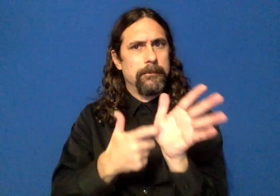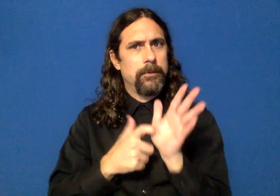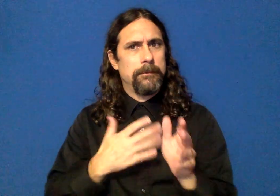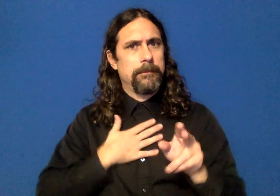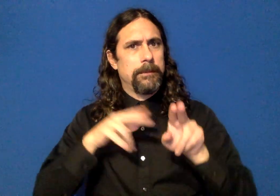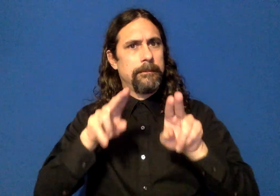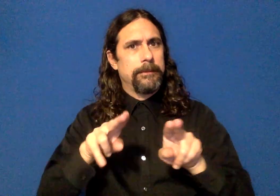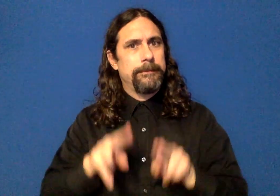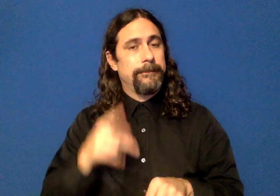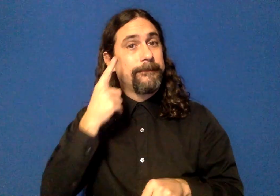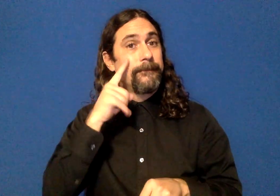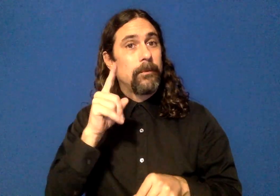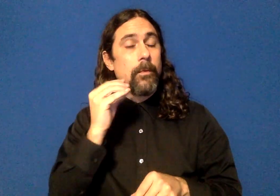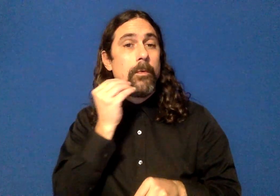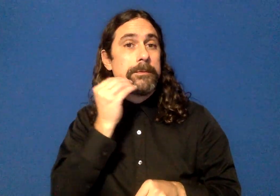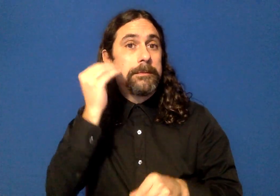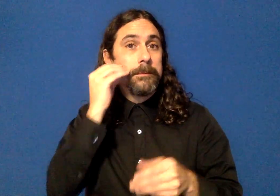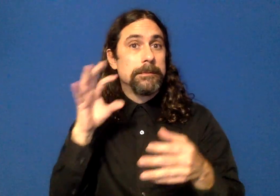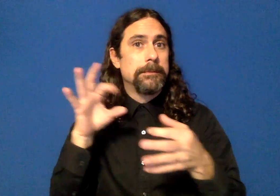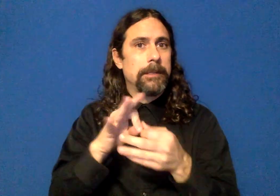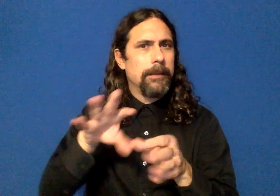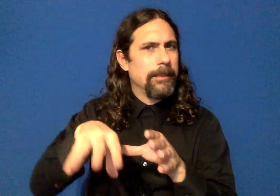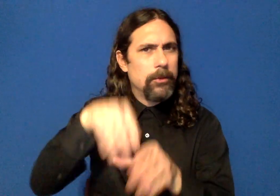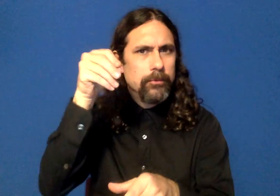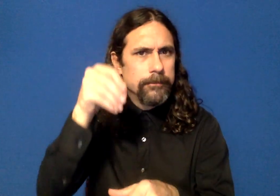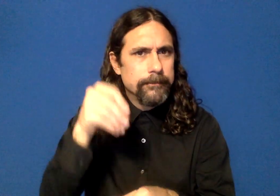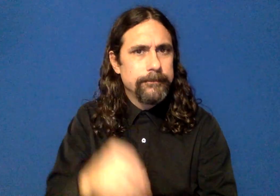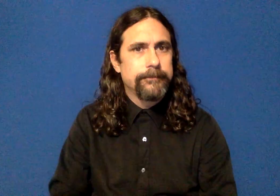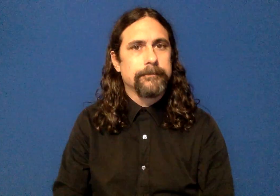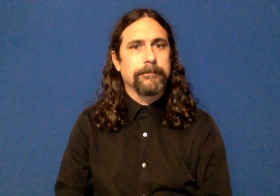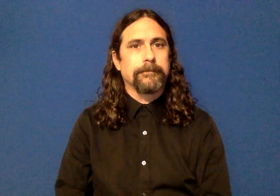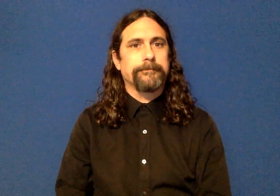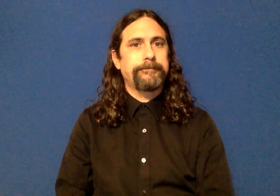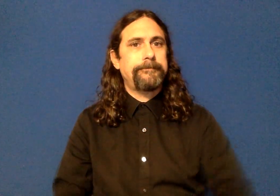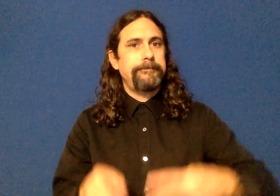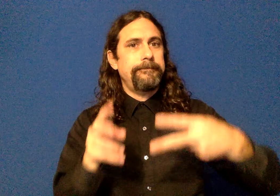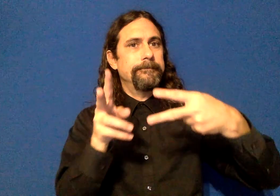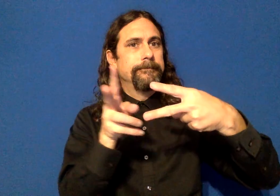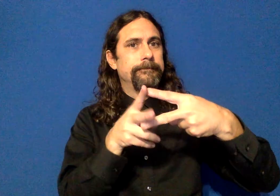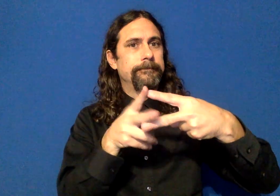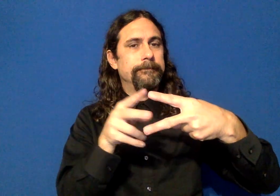What medical documentation is required in my application for Housing Connect lotteries?